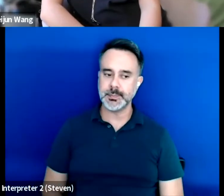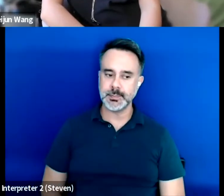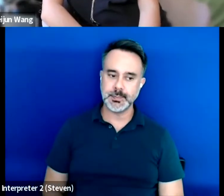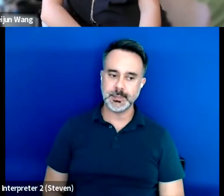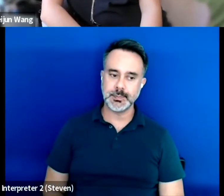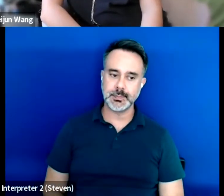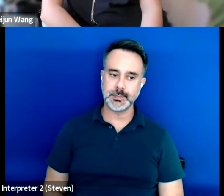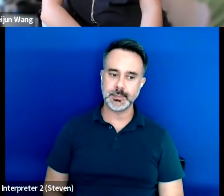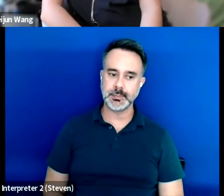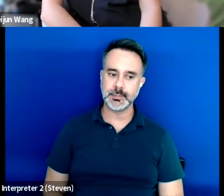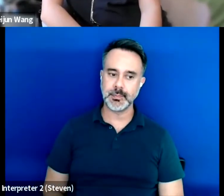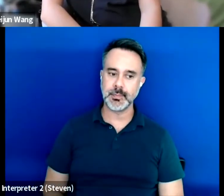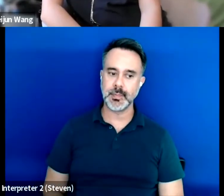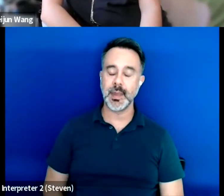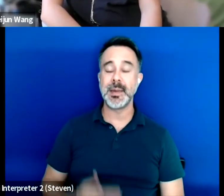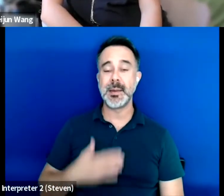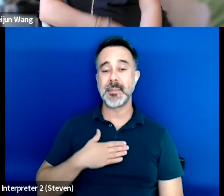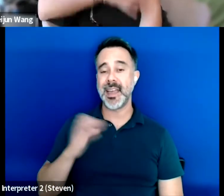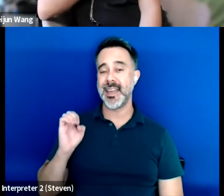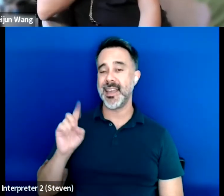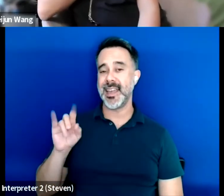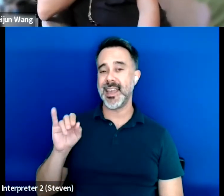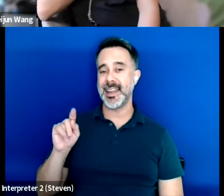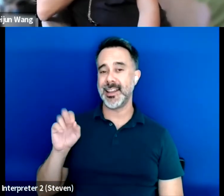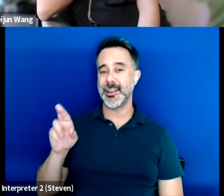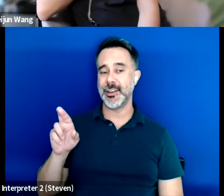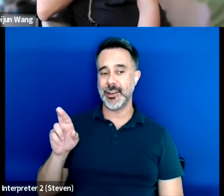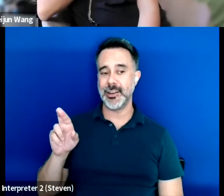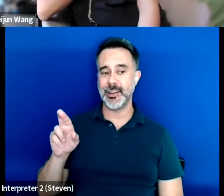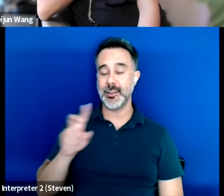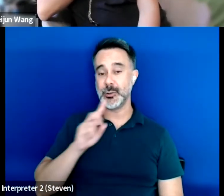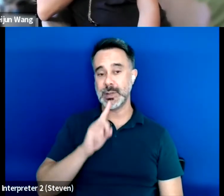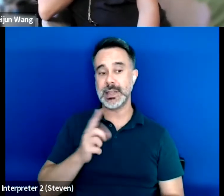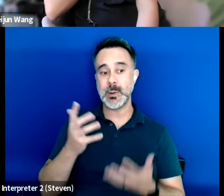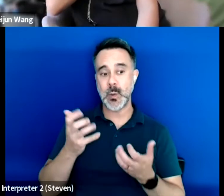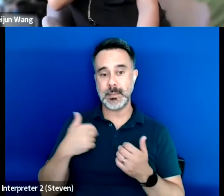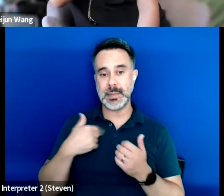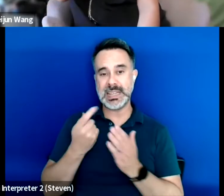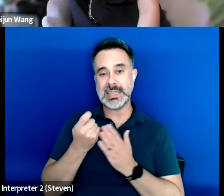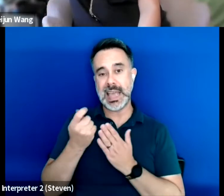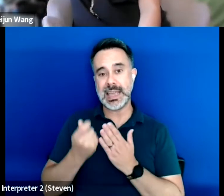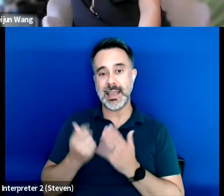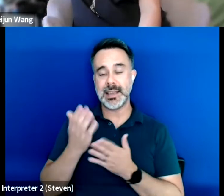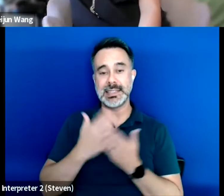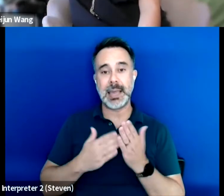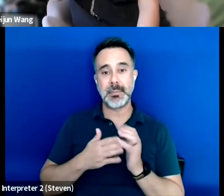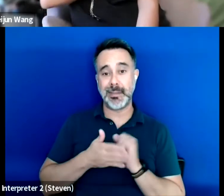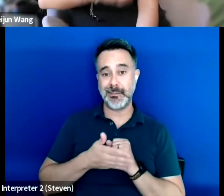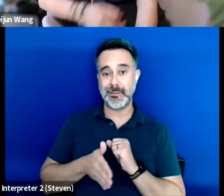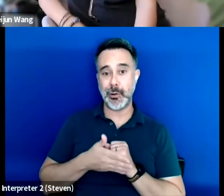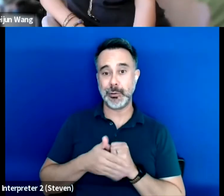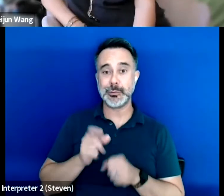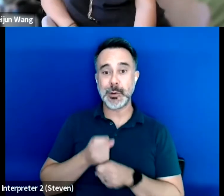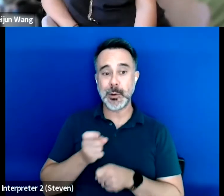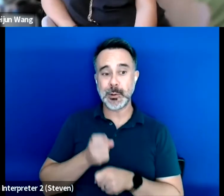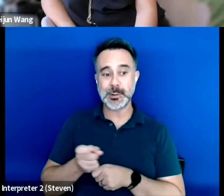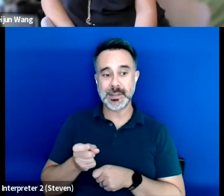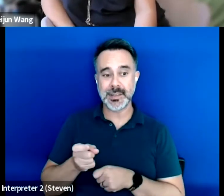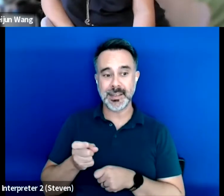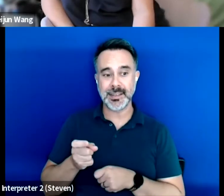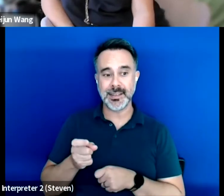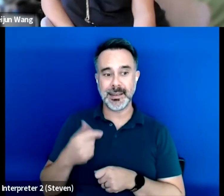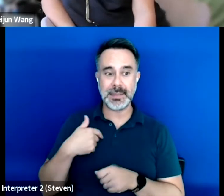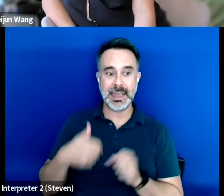There is so much funniness because disability is not a tragic thing to -- to -- to have.